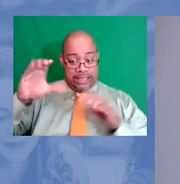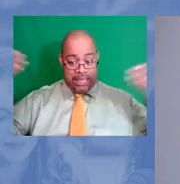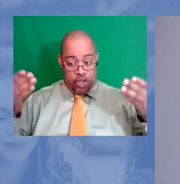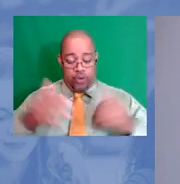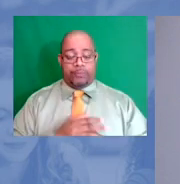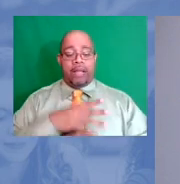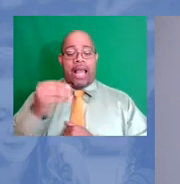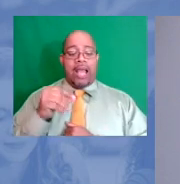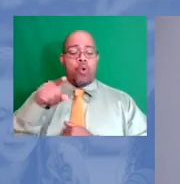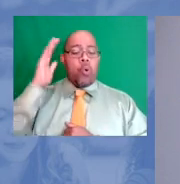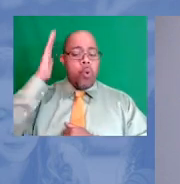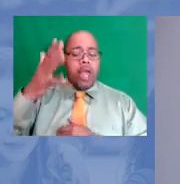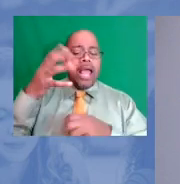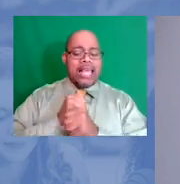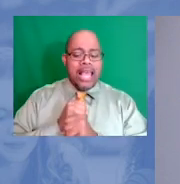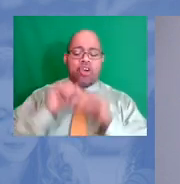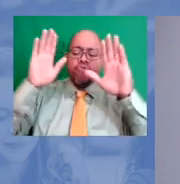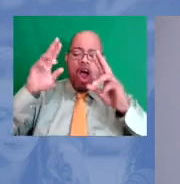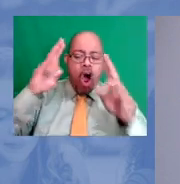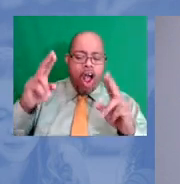THE GREAT HONOR AND PRIVILEGE OF HEARING THEIR SPOKEN WORD PIECE.